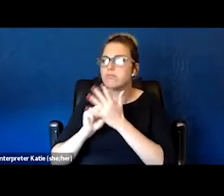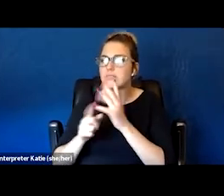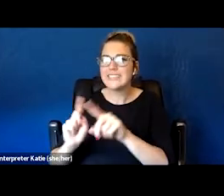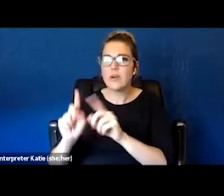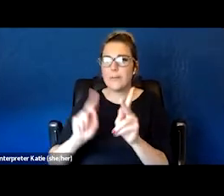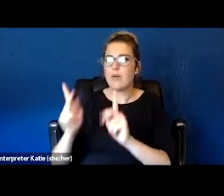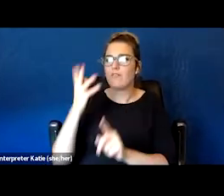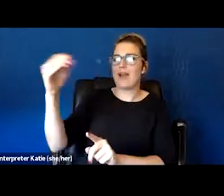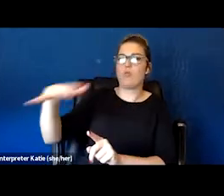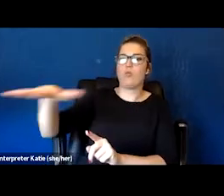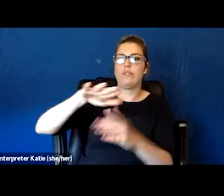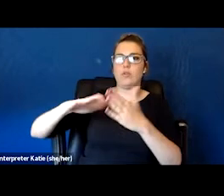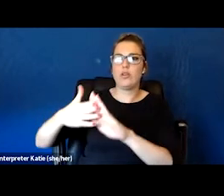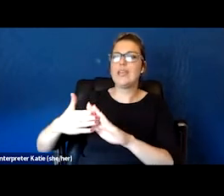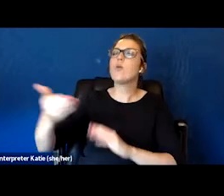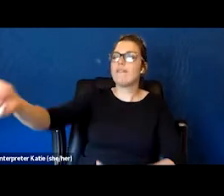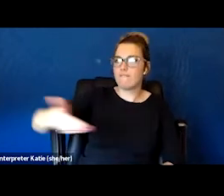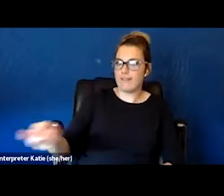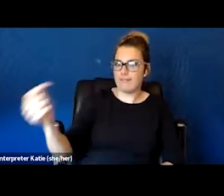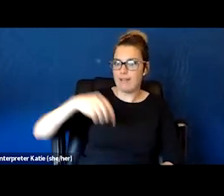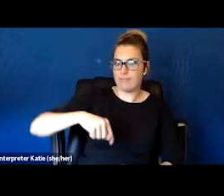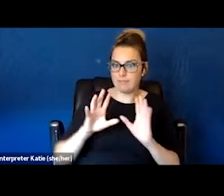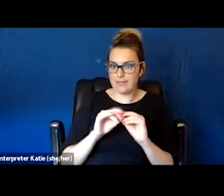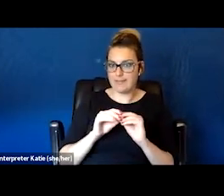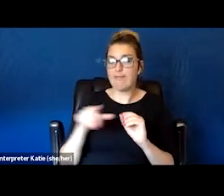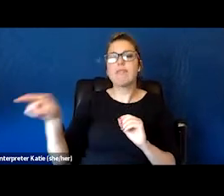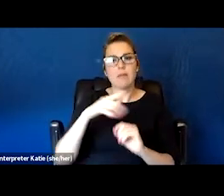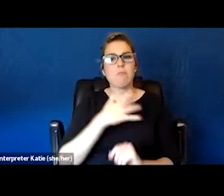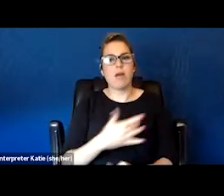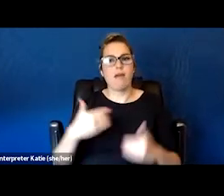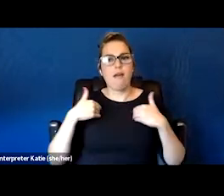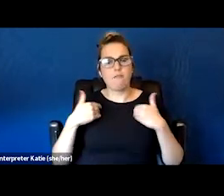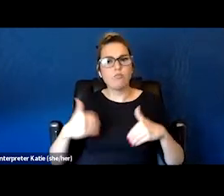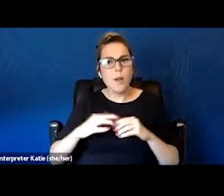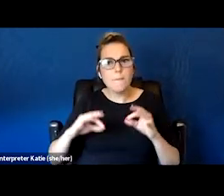because they often have really crucial information about the participants that we're gonna be discussing.